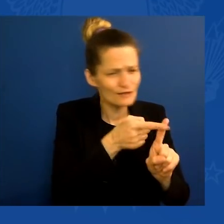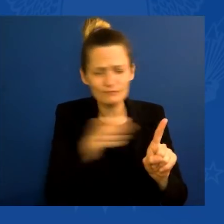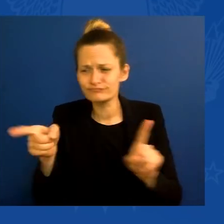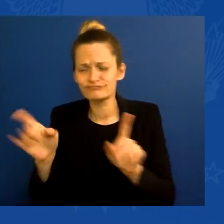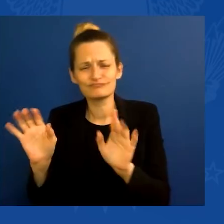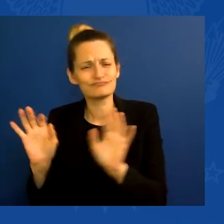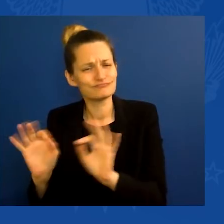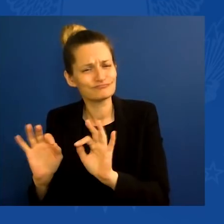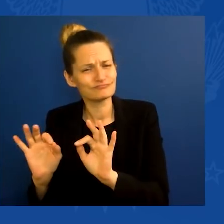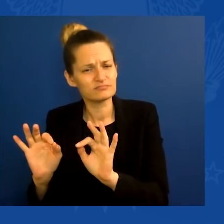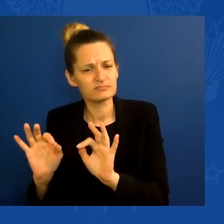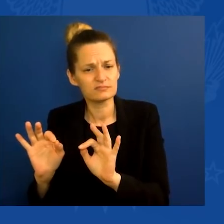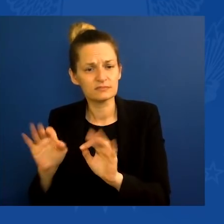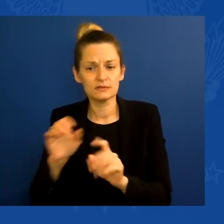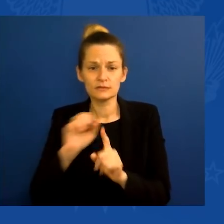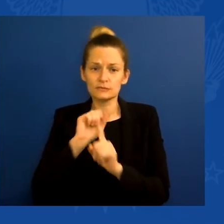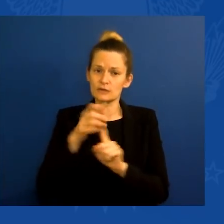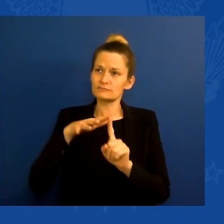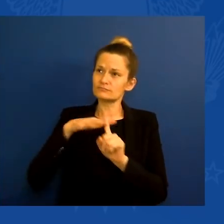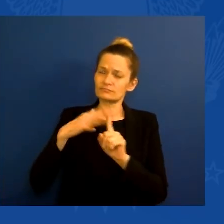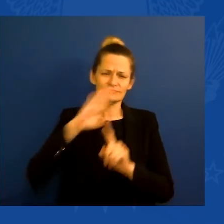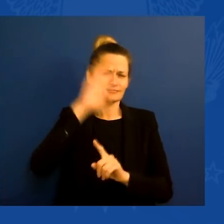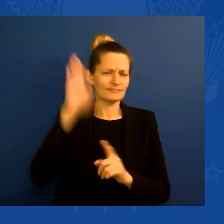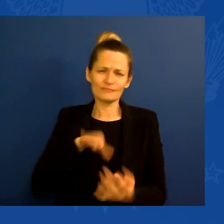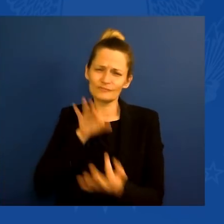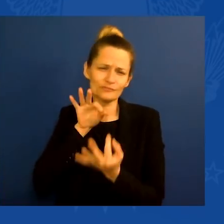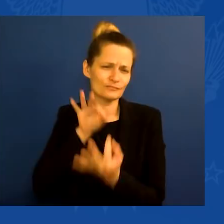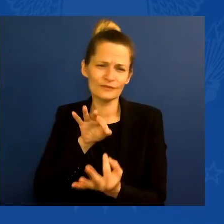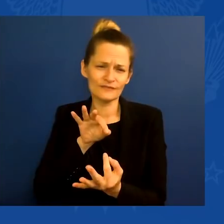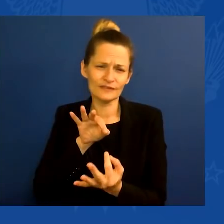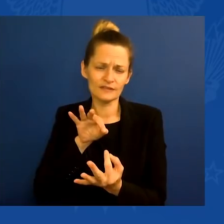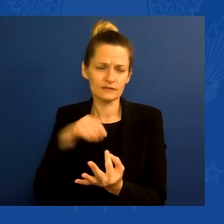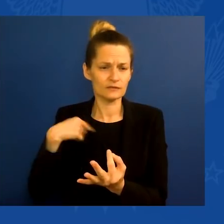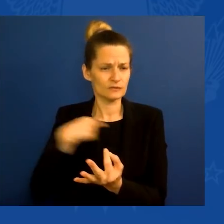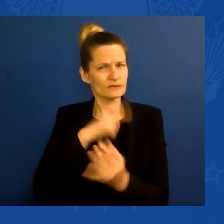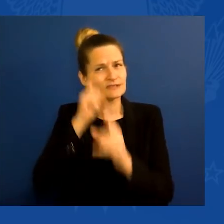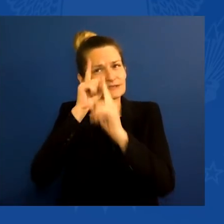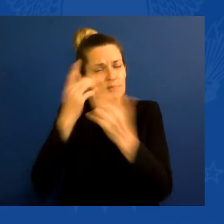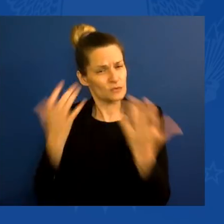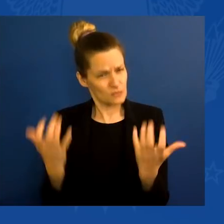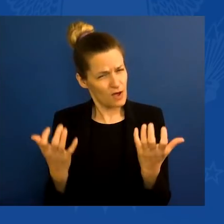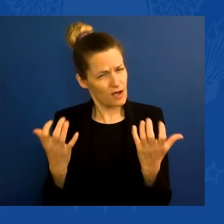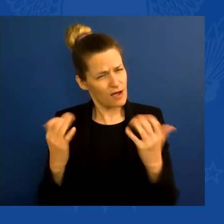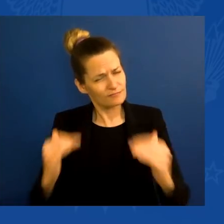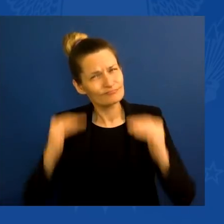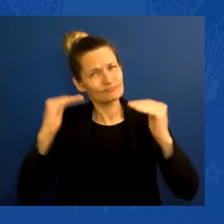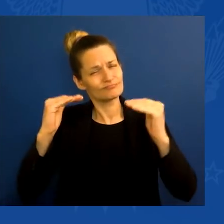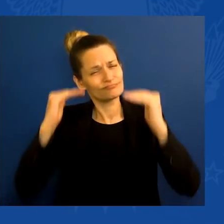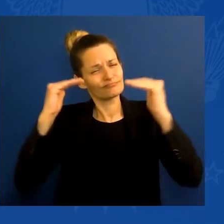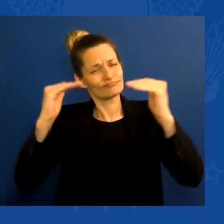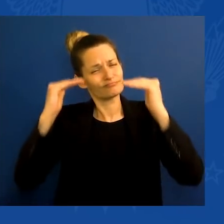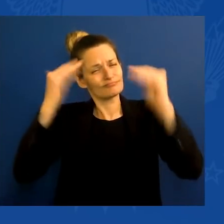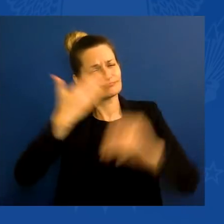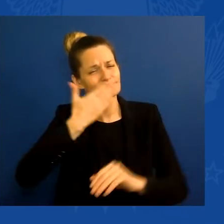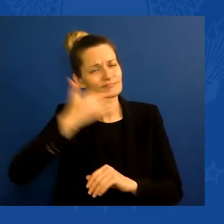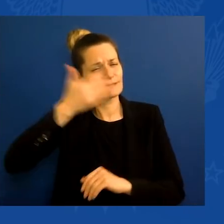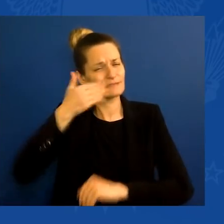These challenging times have tested our character. Yet we have not backed down. It has tested our perseverance. Yet we still stand strong.